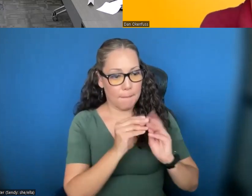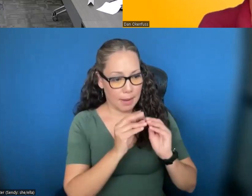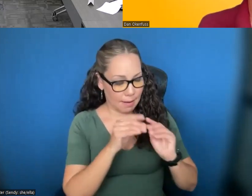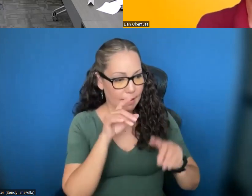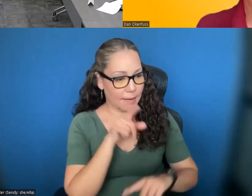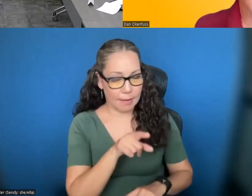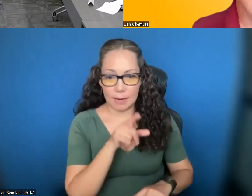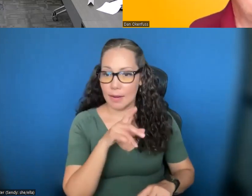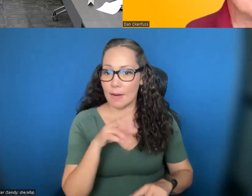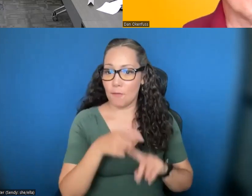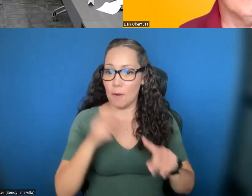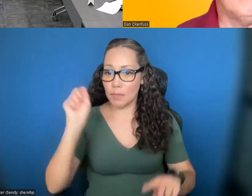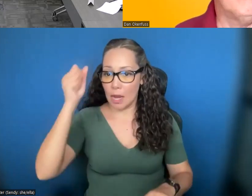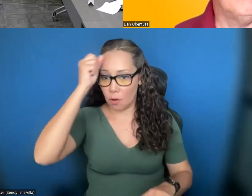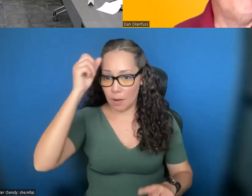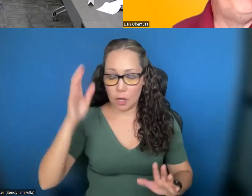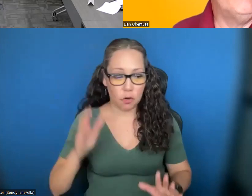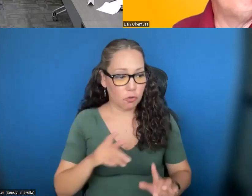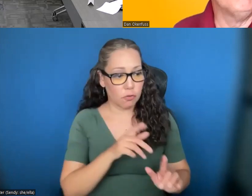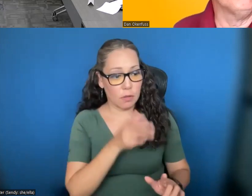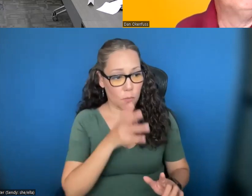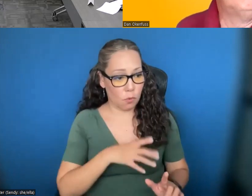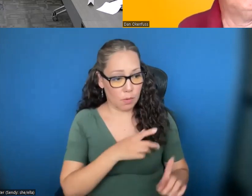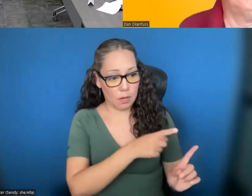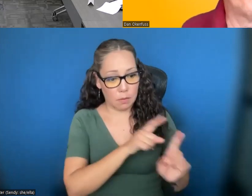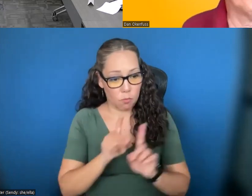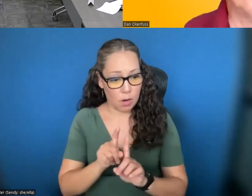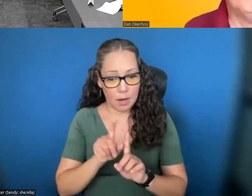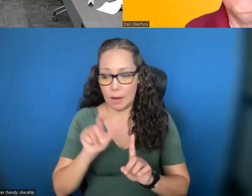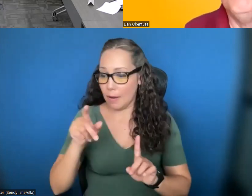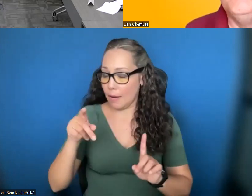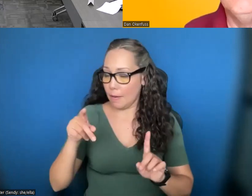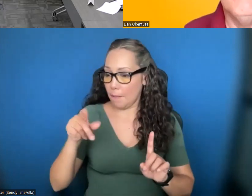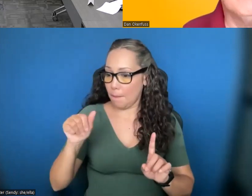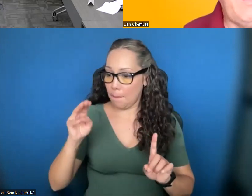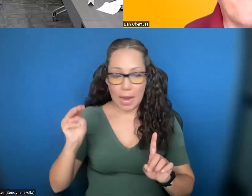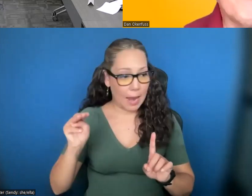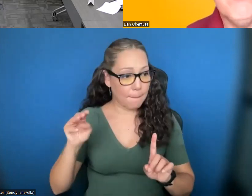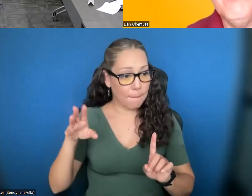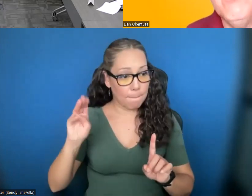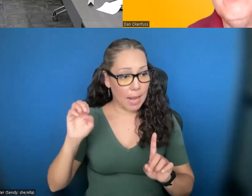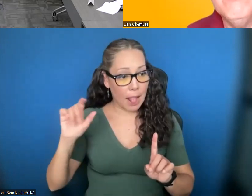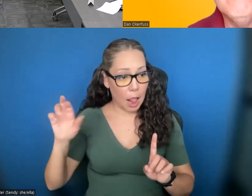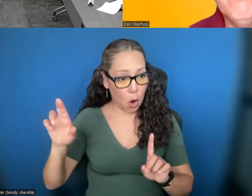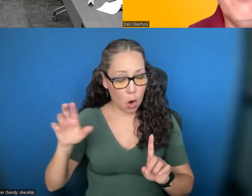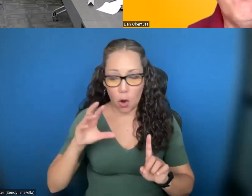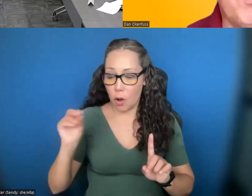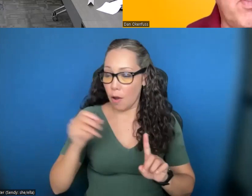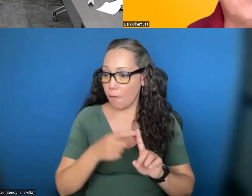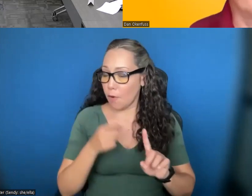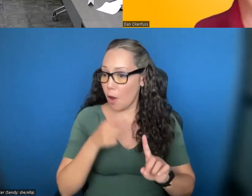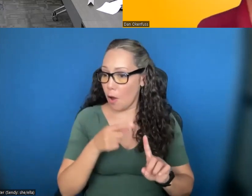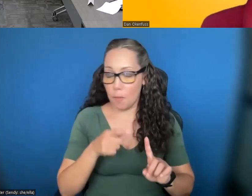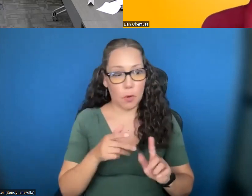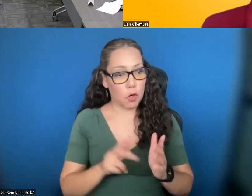Sacramento and she brought along uh Pam Miller uh from uh the area from her triaa sorry uh and